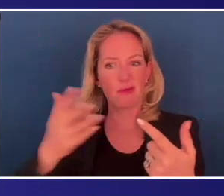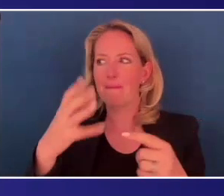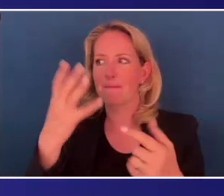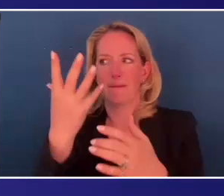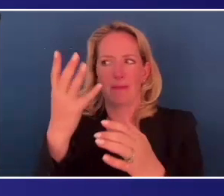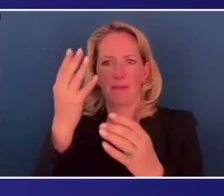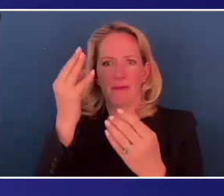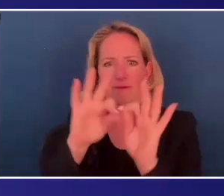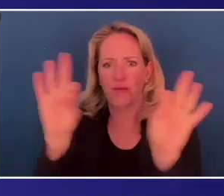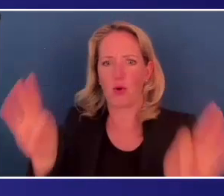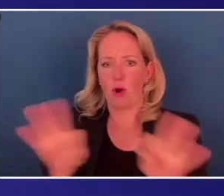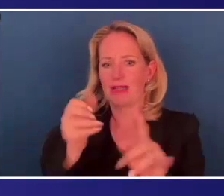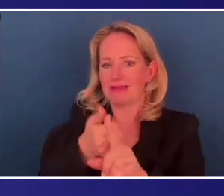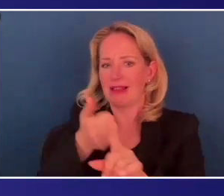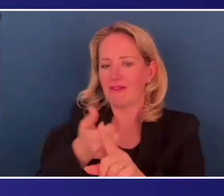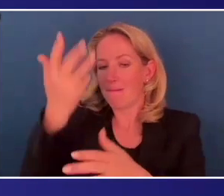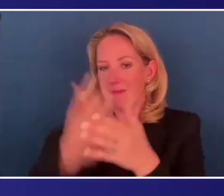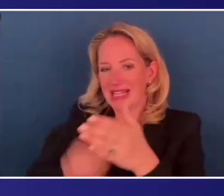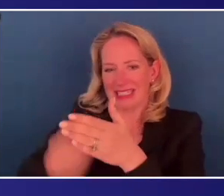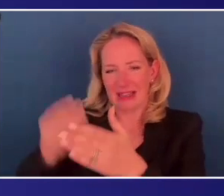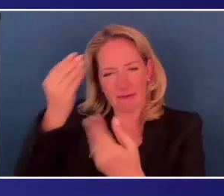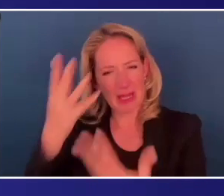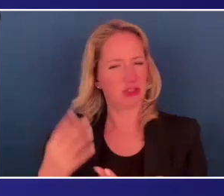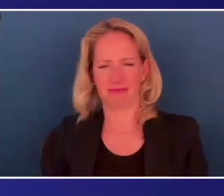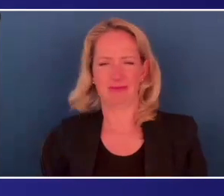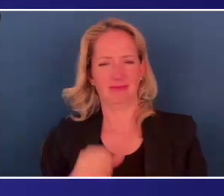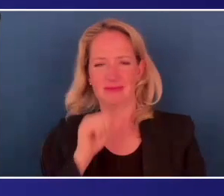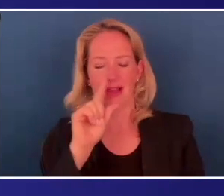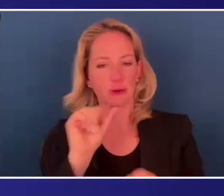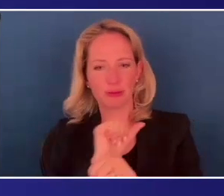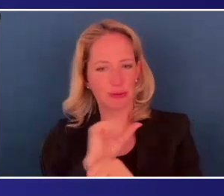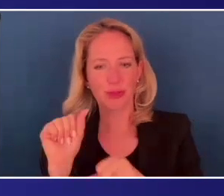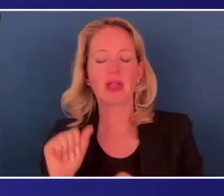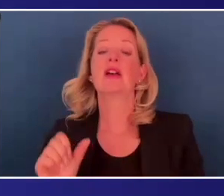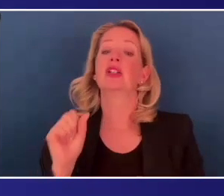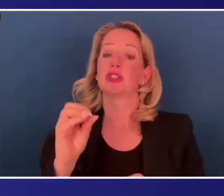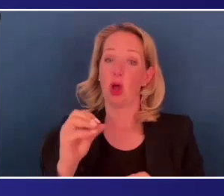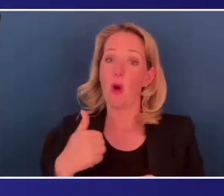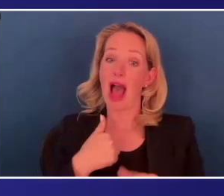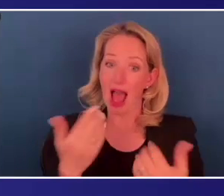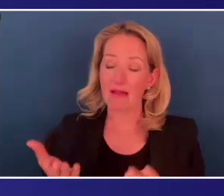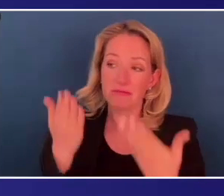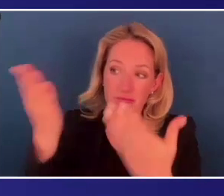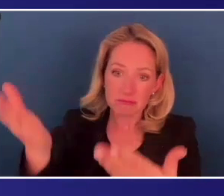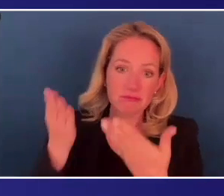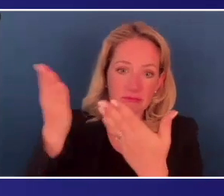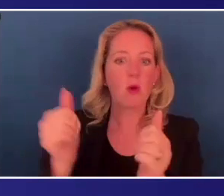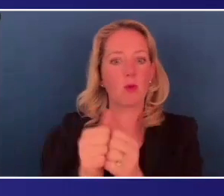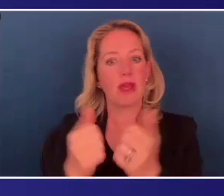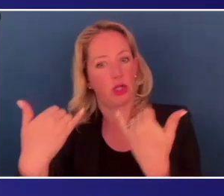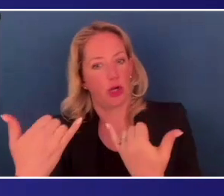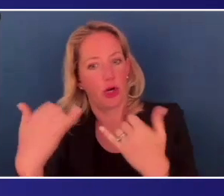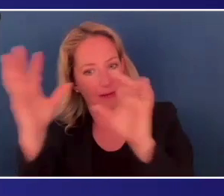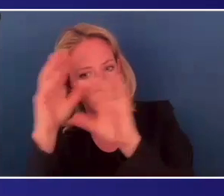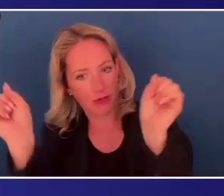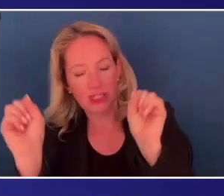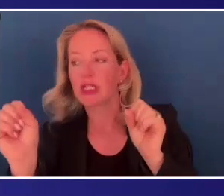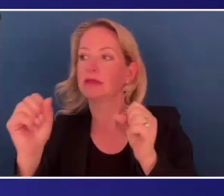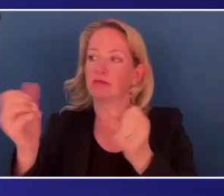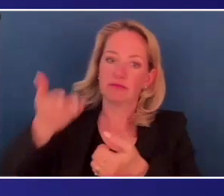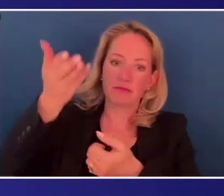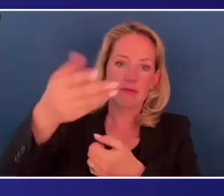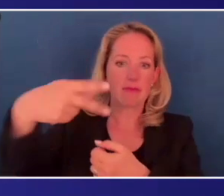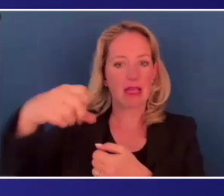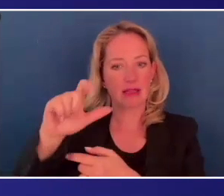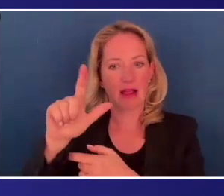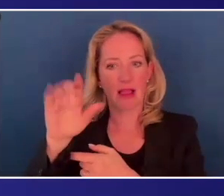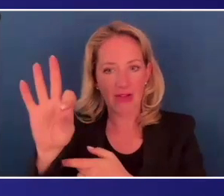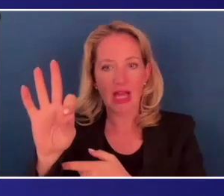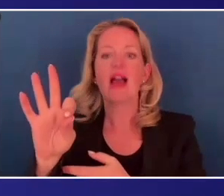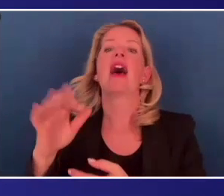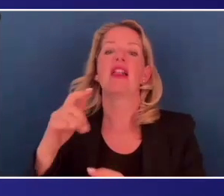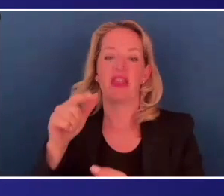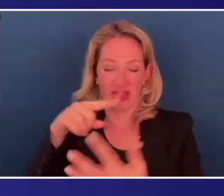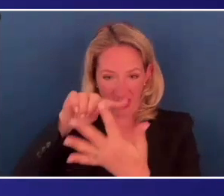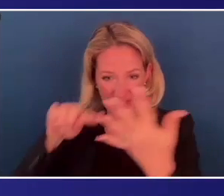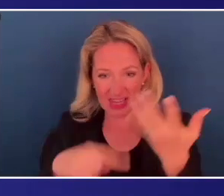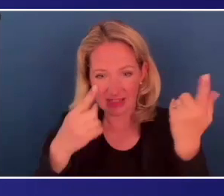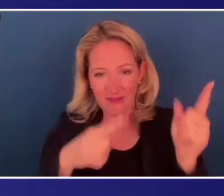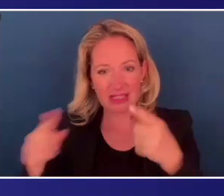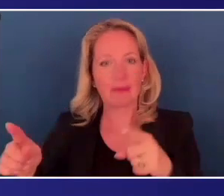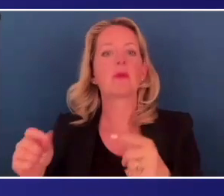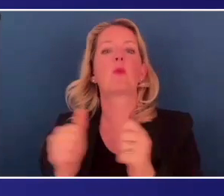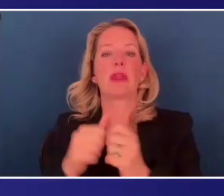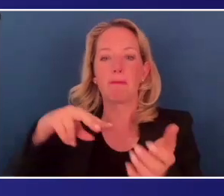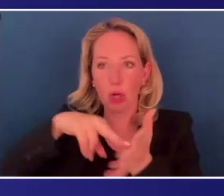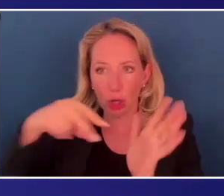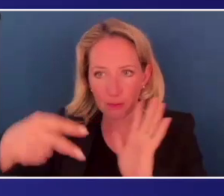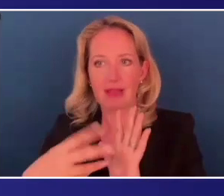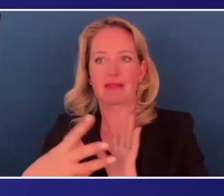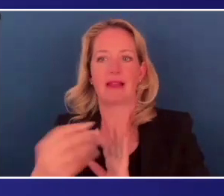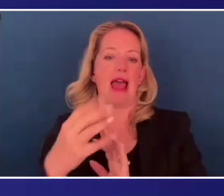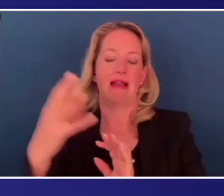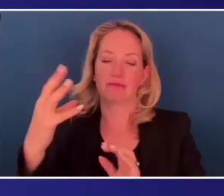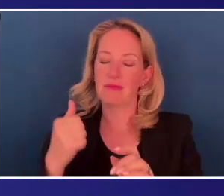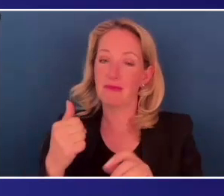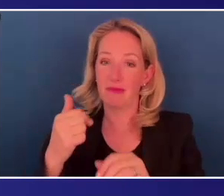When comparing all of these issues that I brought up with what the current administration is proposing for PSLF, It's very clear to me that these events occurred with purpose and intention and that the idea of improving efficiency for PSLF is really another code phrase for saying that it should be restricted in some way or eliminated entirely.